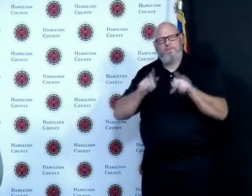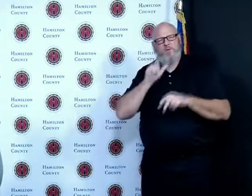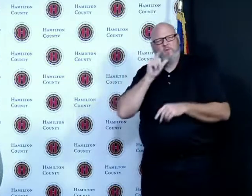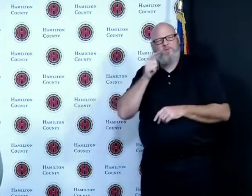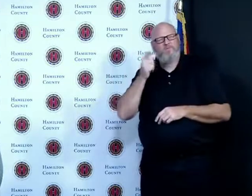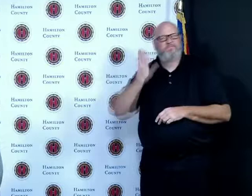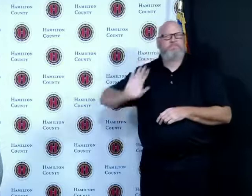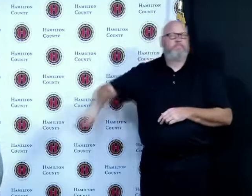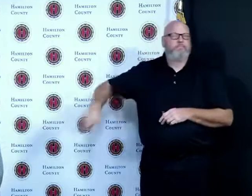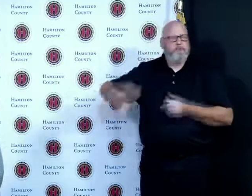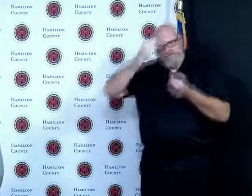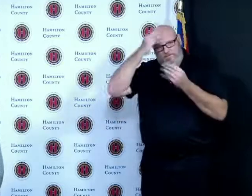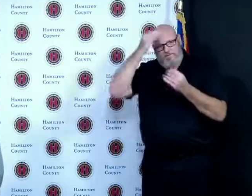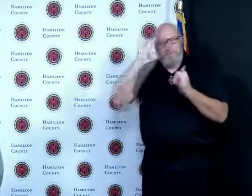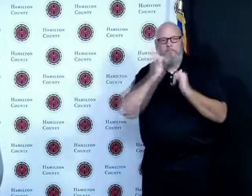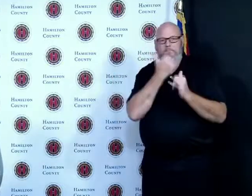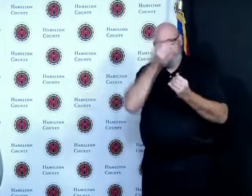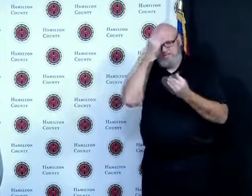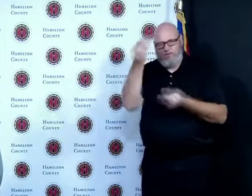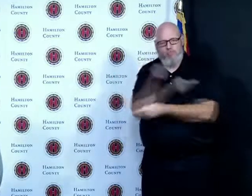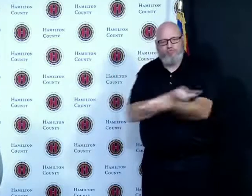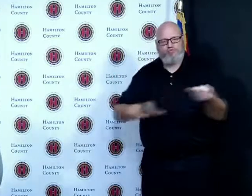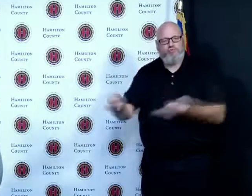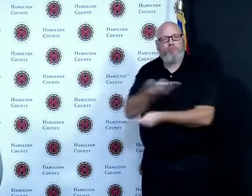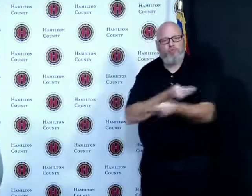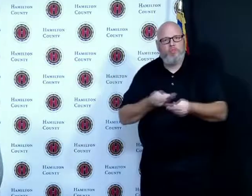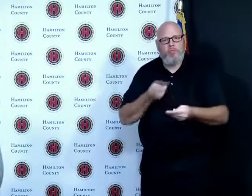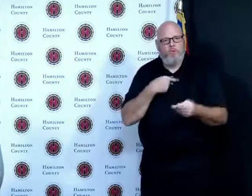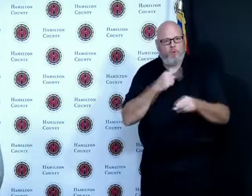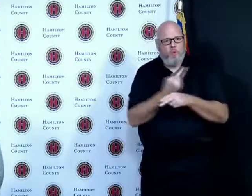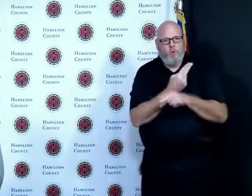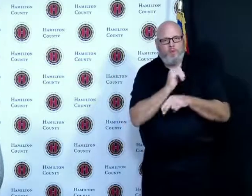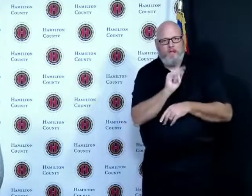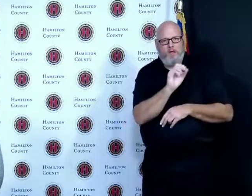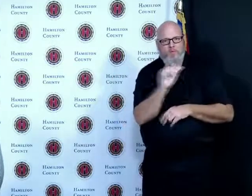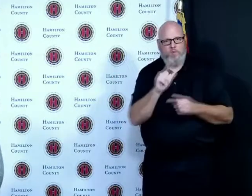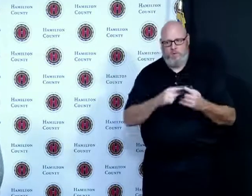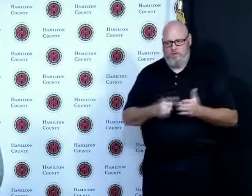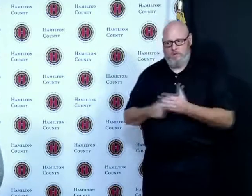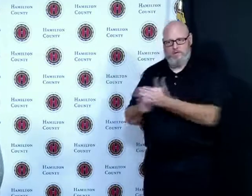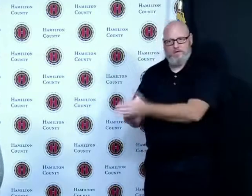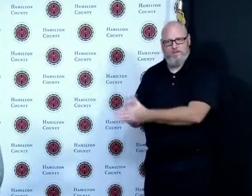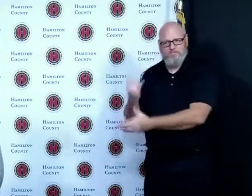Hamilton County we are frankly the model I would have to say in building communication